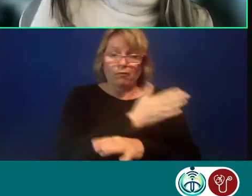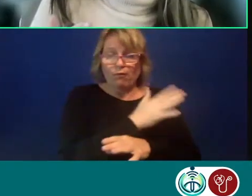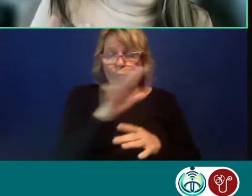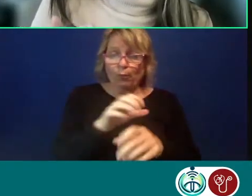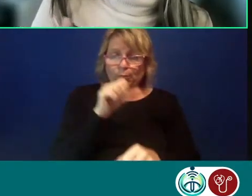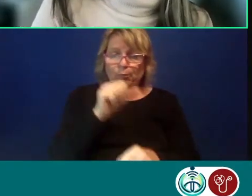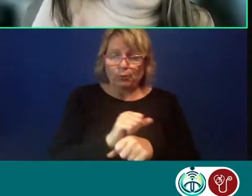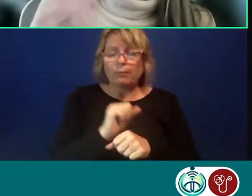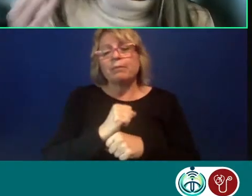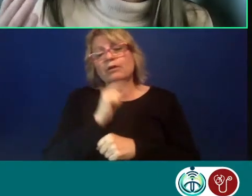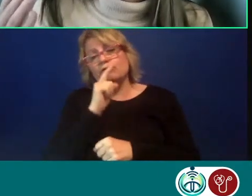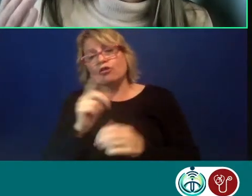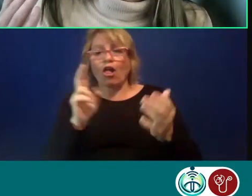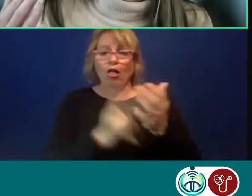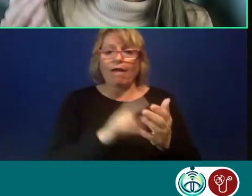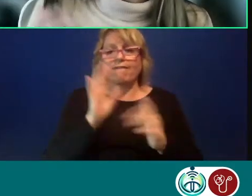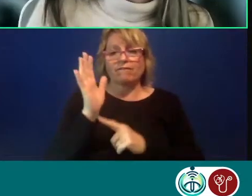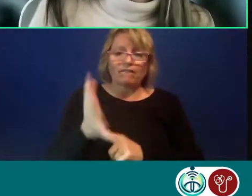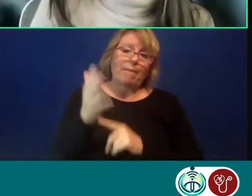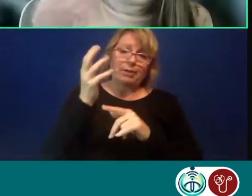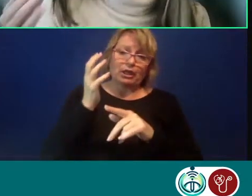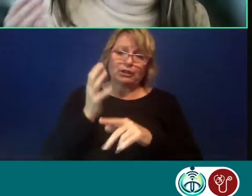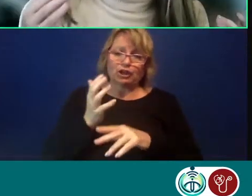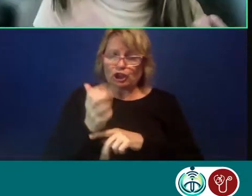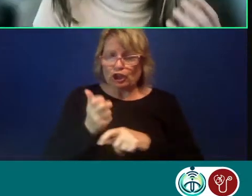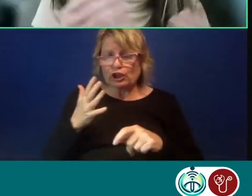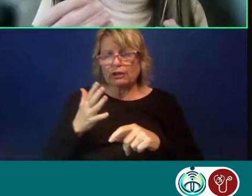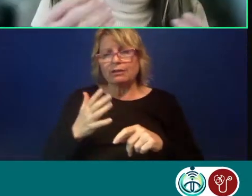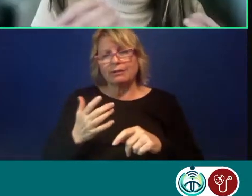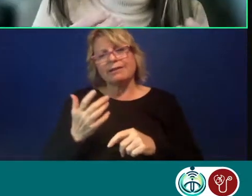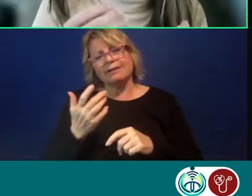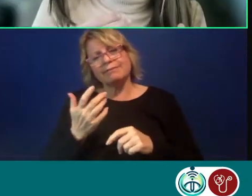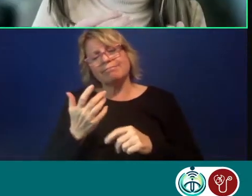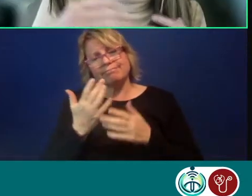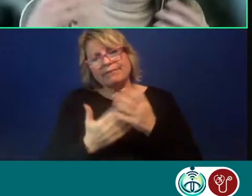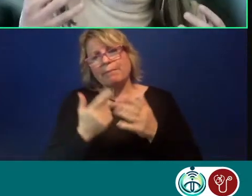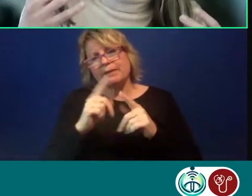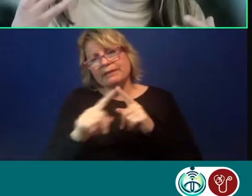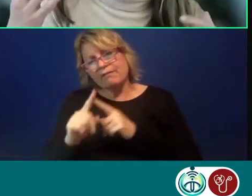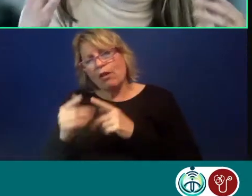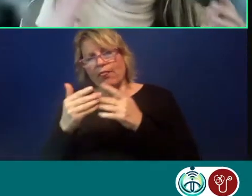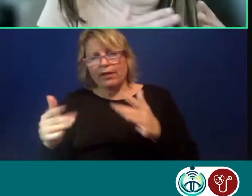make sure to log on 5 minutes early. Different little things like that where you can help